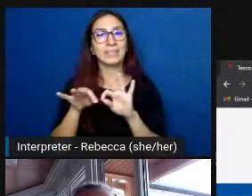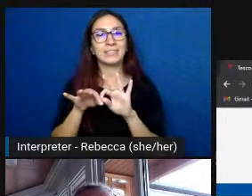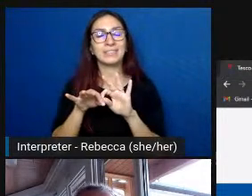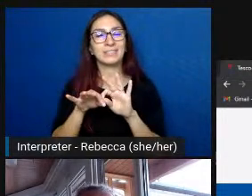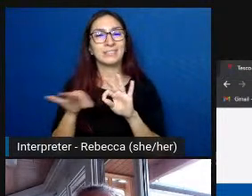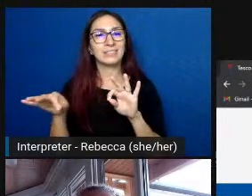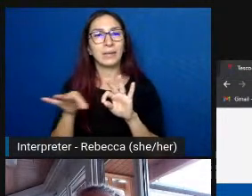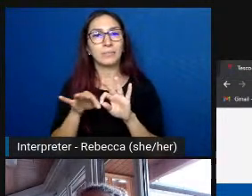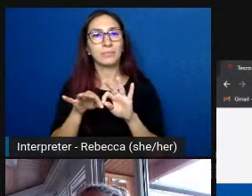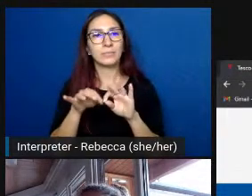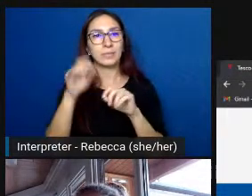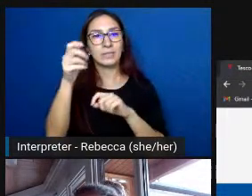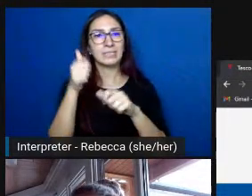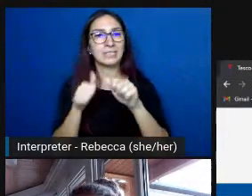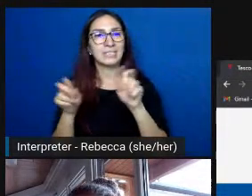Anne Bolelett: Katie make up full-screen?